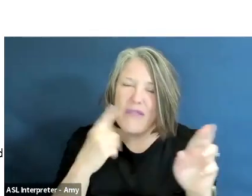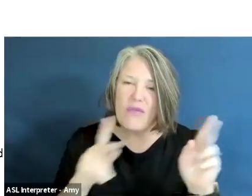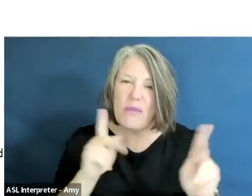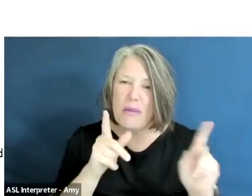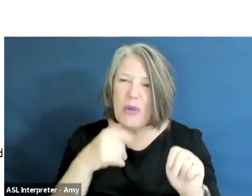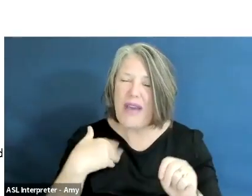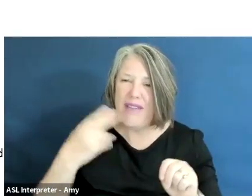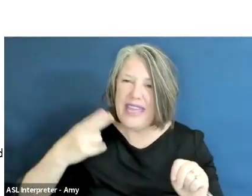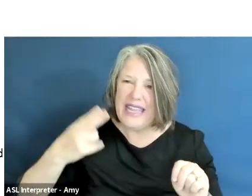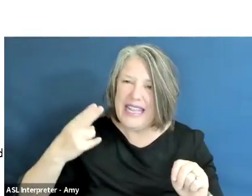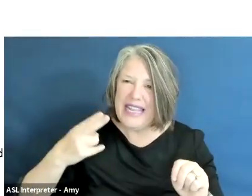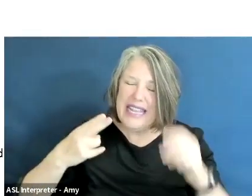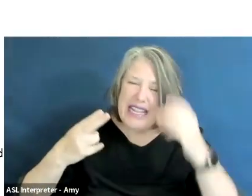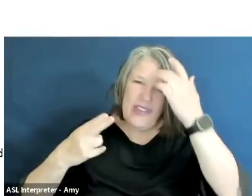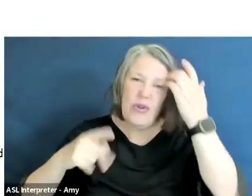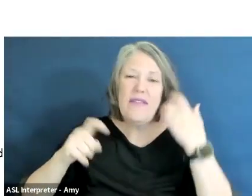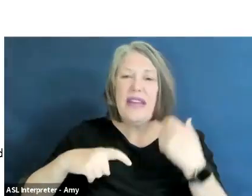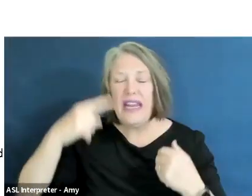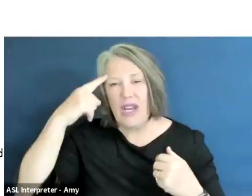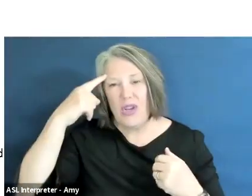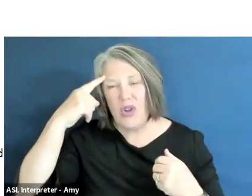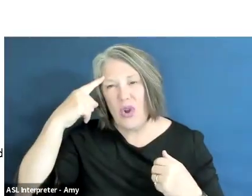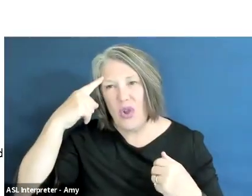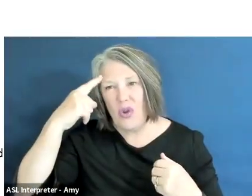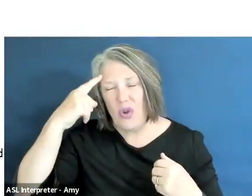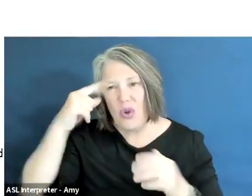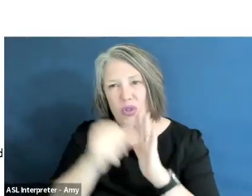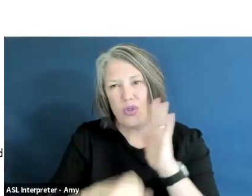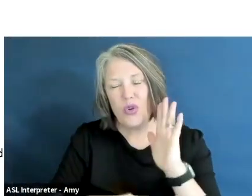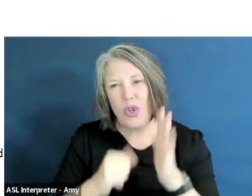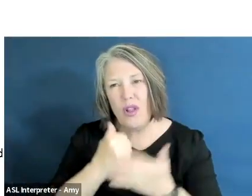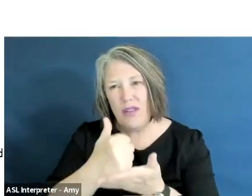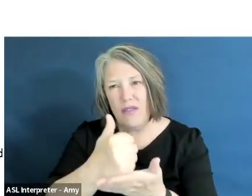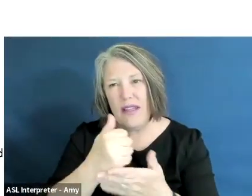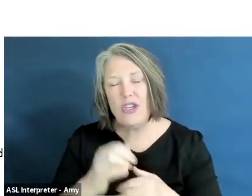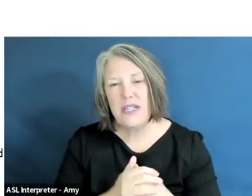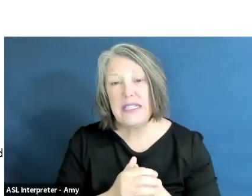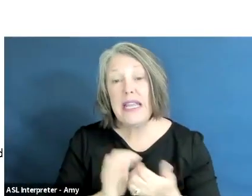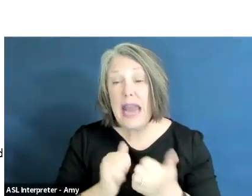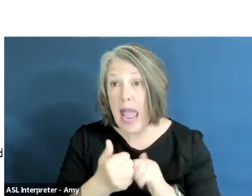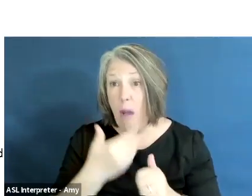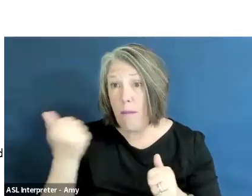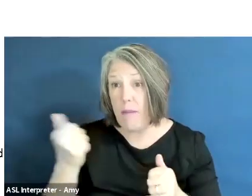of needing neurosurgical interventions on how best to be prepared for that.